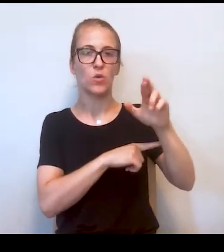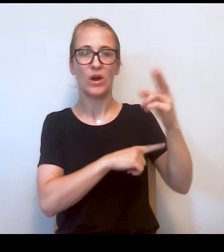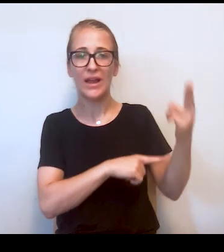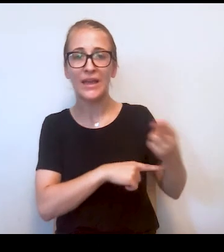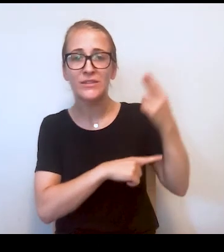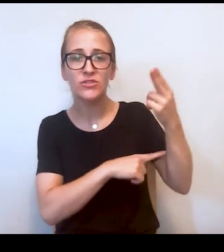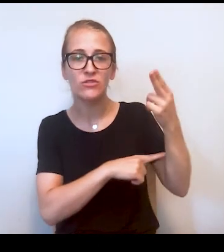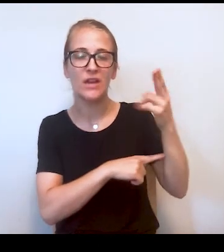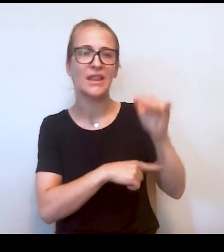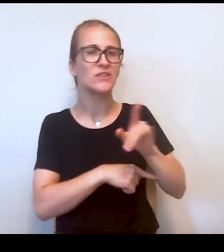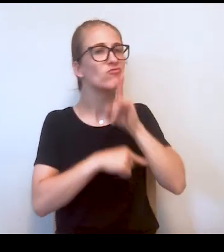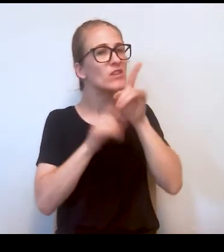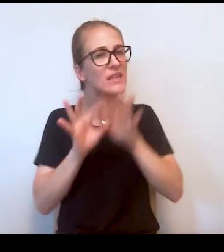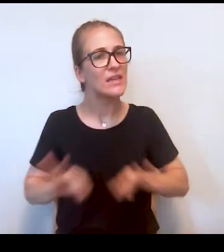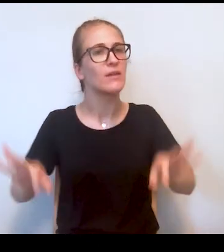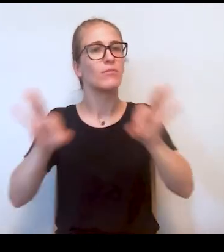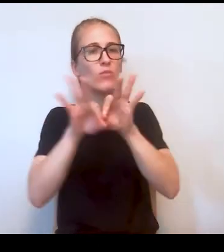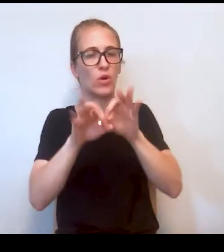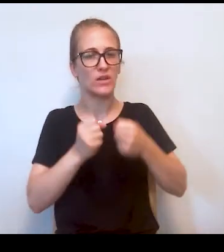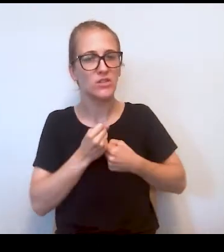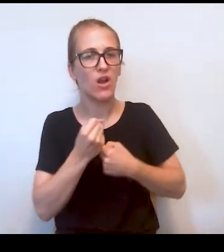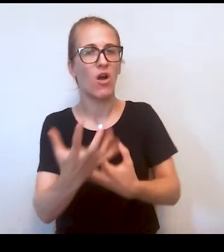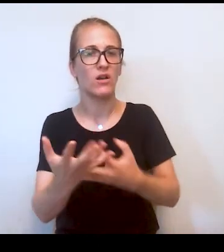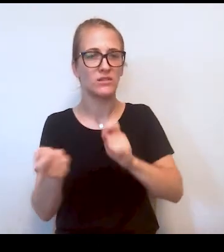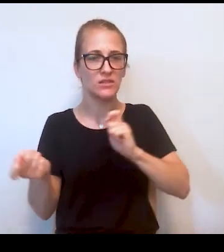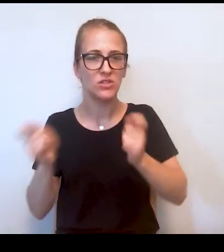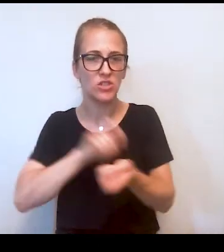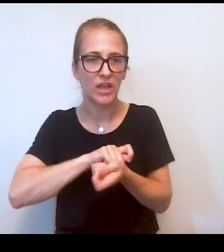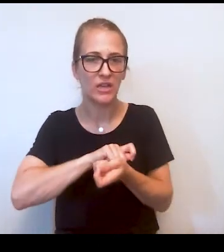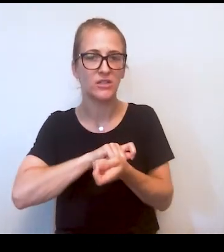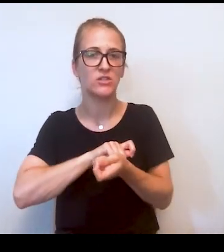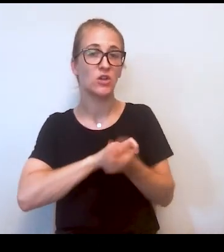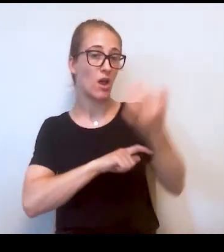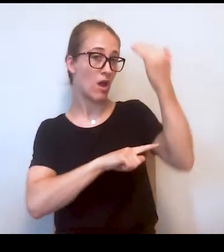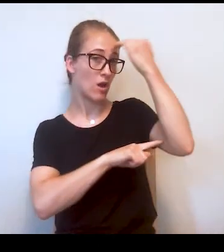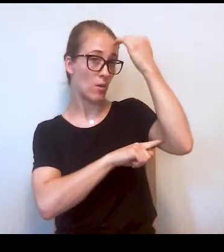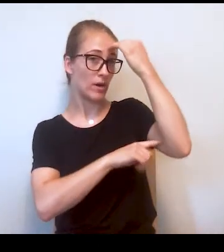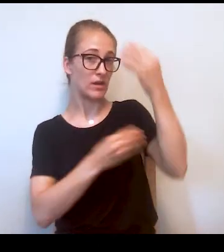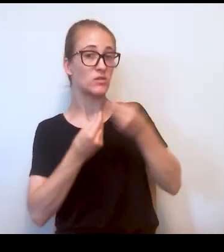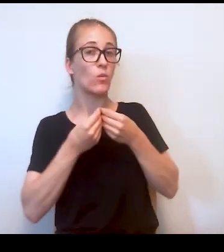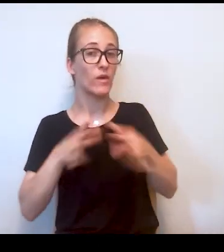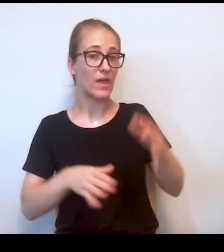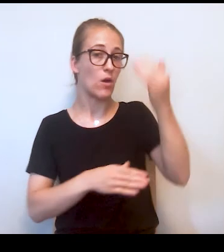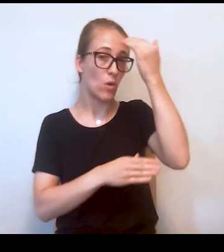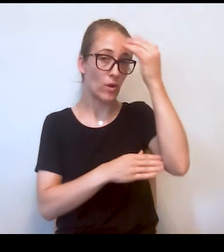that these systems are built on oppression will actually do nothing for the most-impacted people.